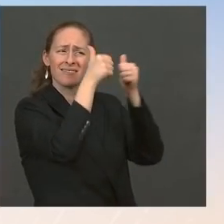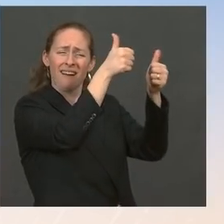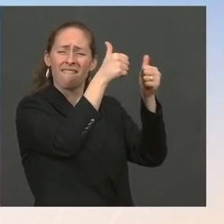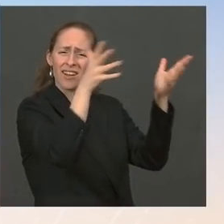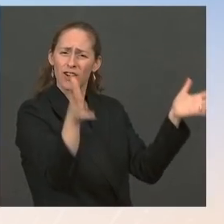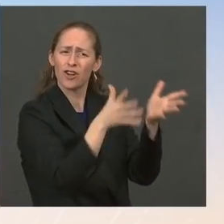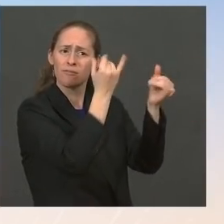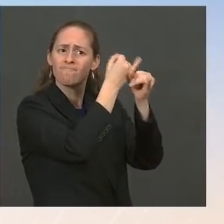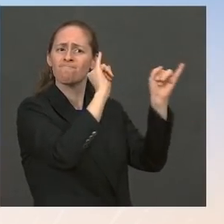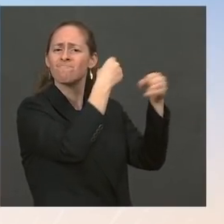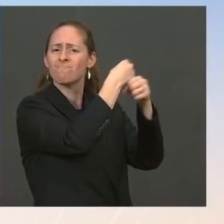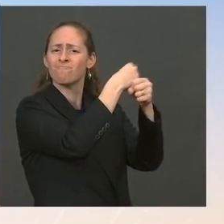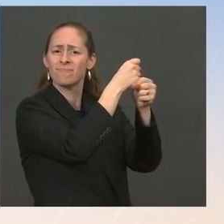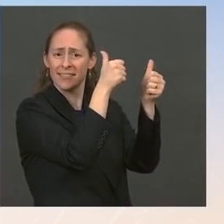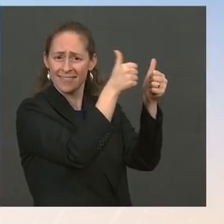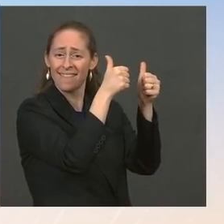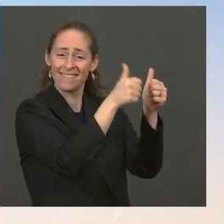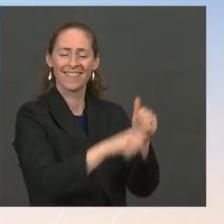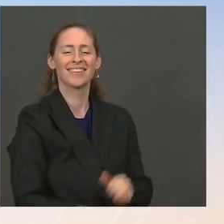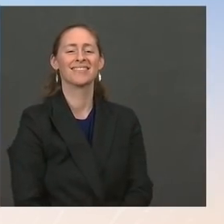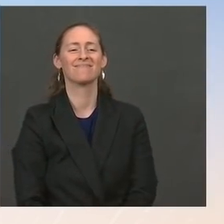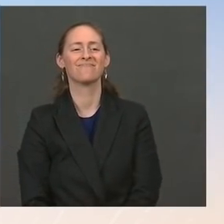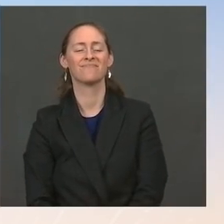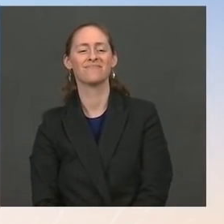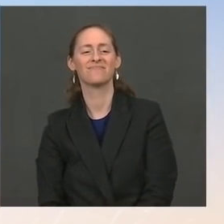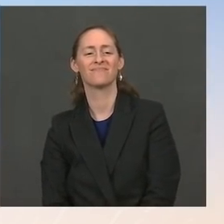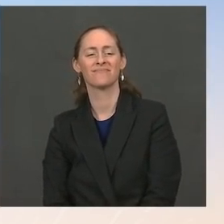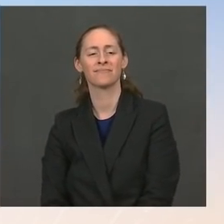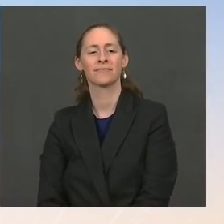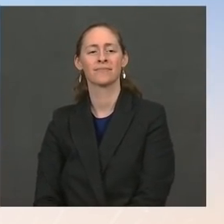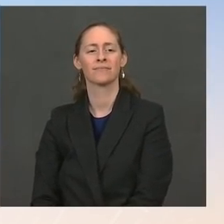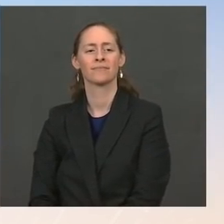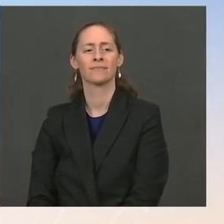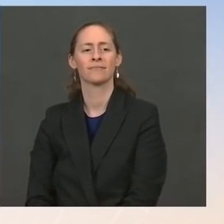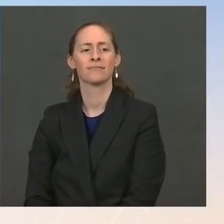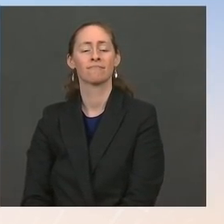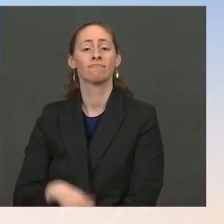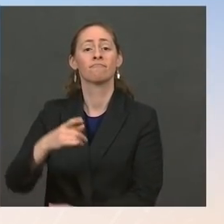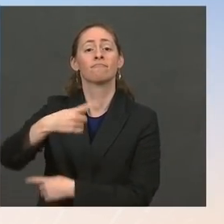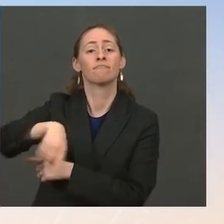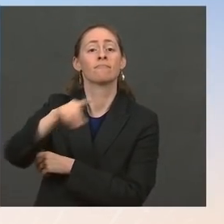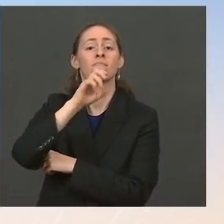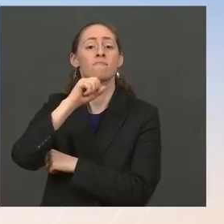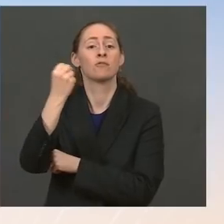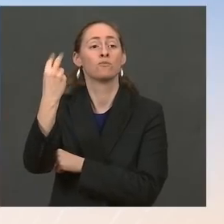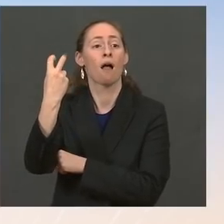Last, over 80 percent of 12-and-older Americans have gotten one shot. This is a huge number.